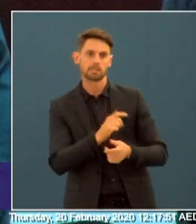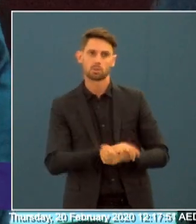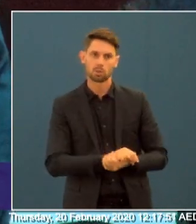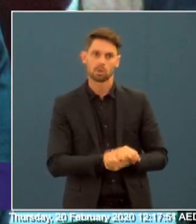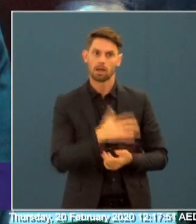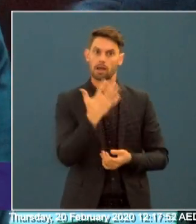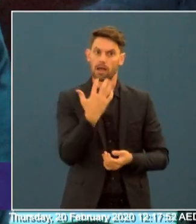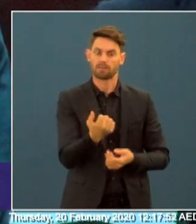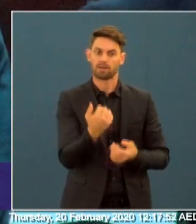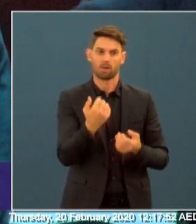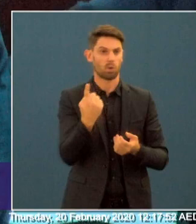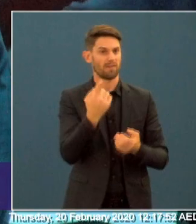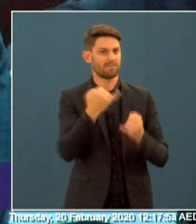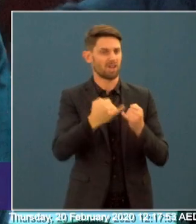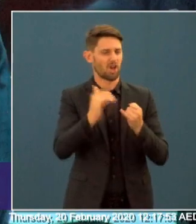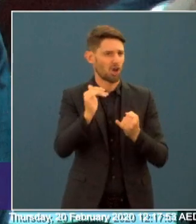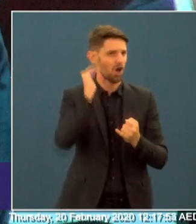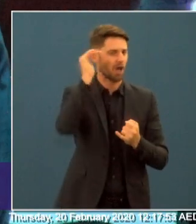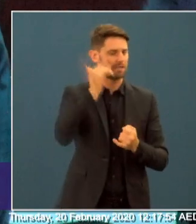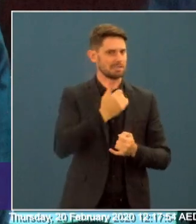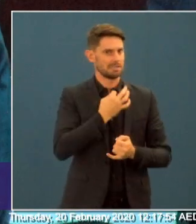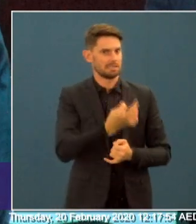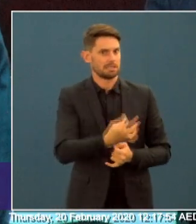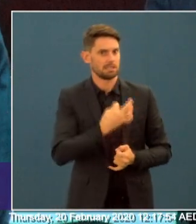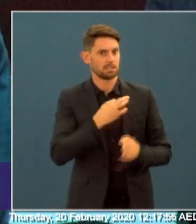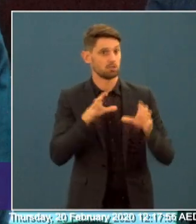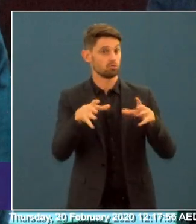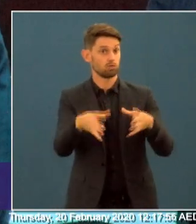And it's right, isn't it, that you've currently done some fairly in-depth